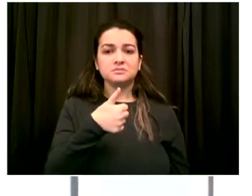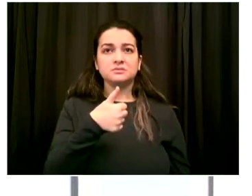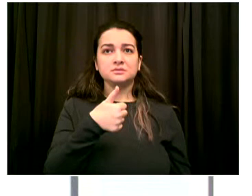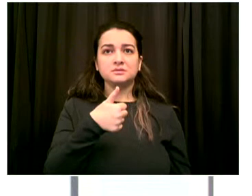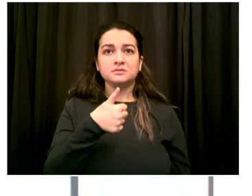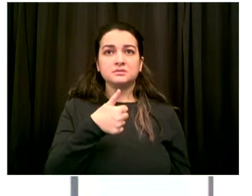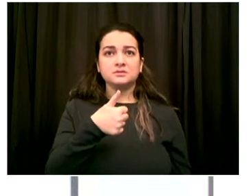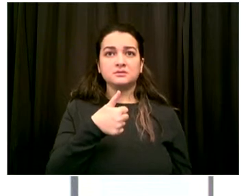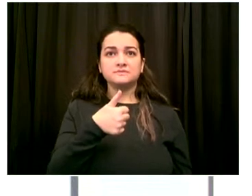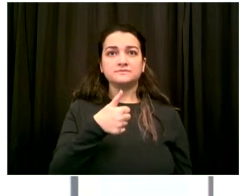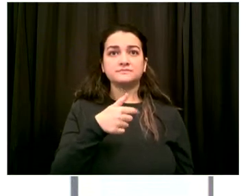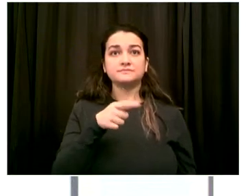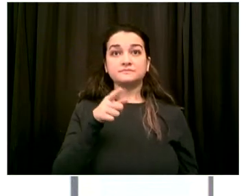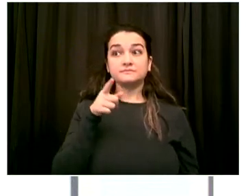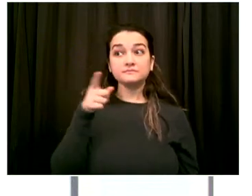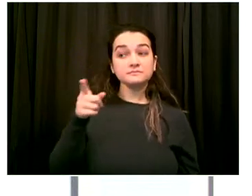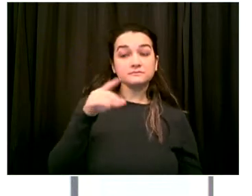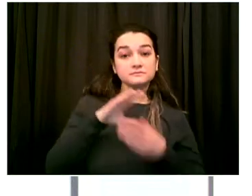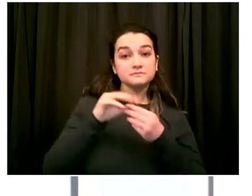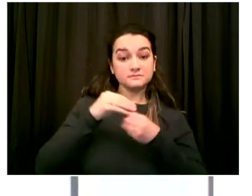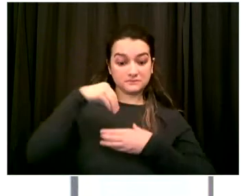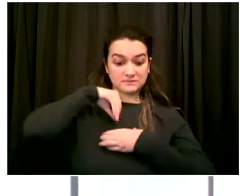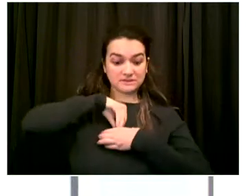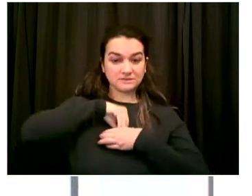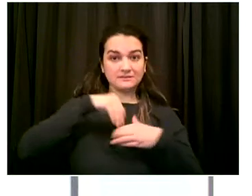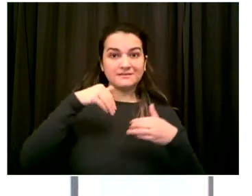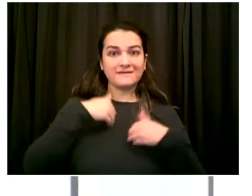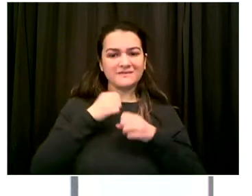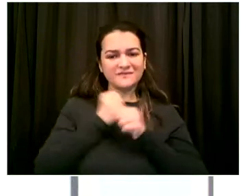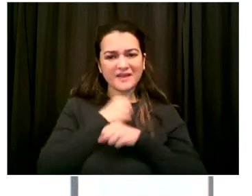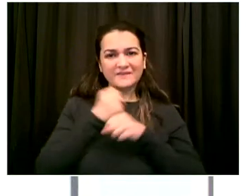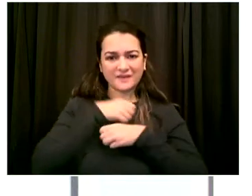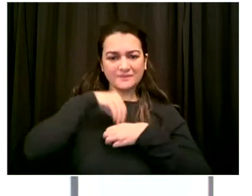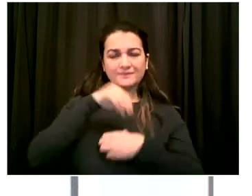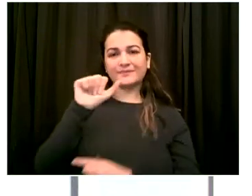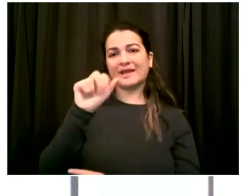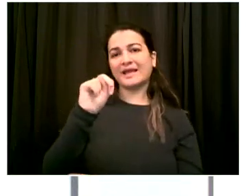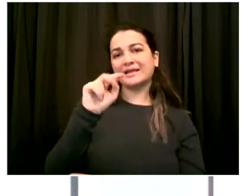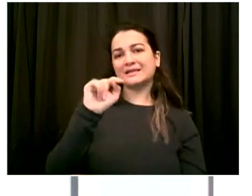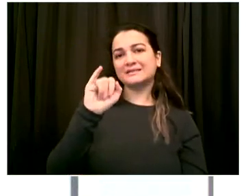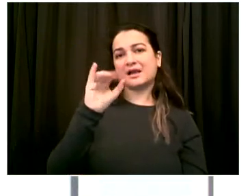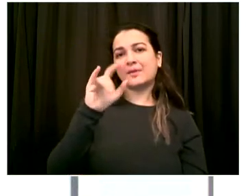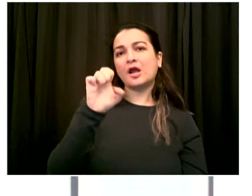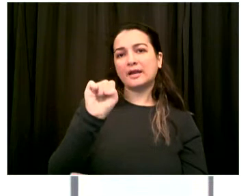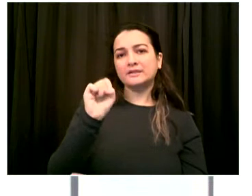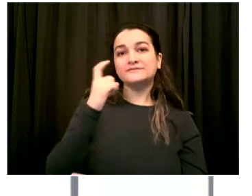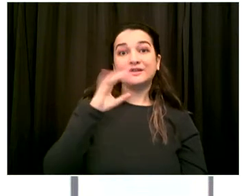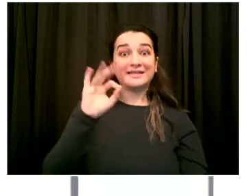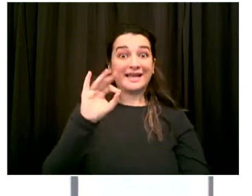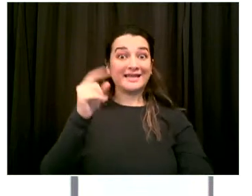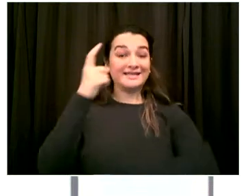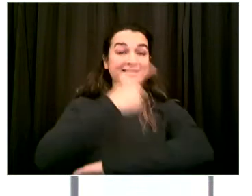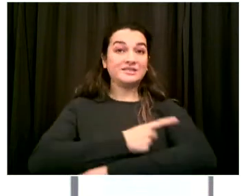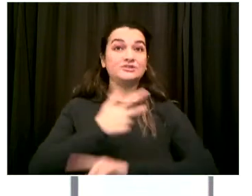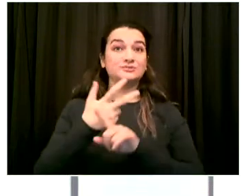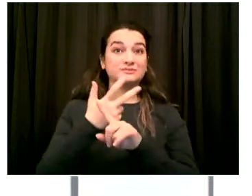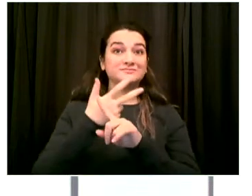RECOCOMMENDING AS PEOPLE GET VACCINATED. BEYOND THAT POINT UP TO THE 90 DAY WINDOW THAAT YOU'VE MENTIONED.